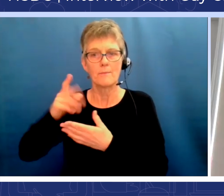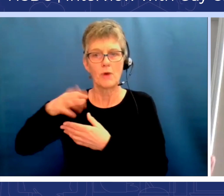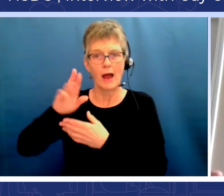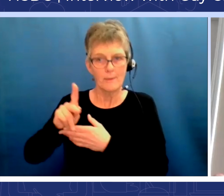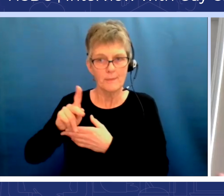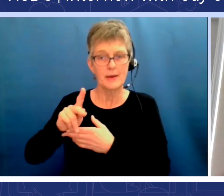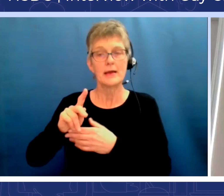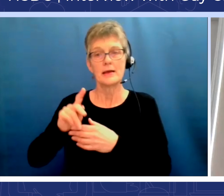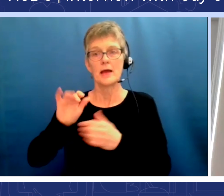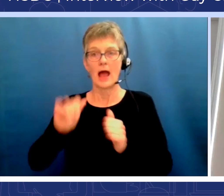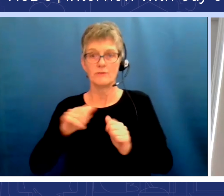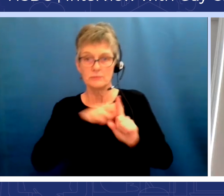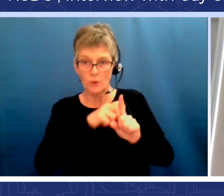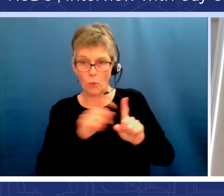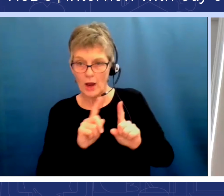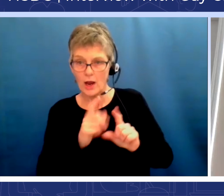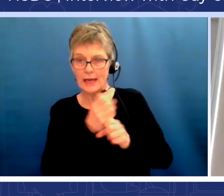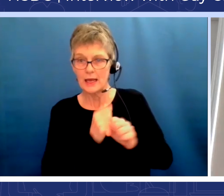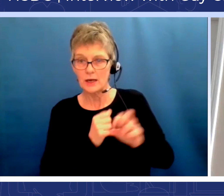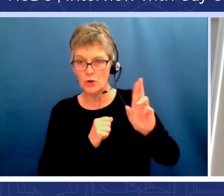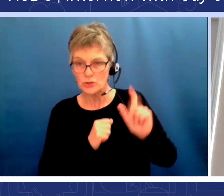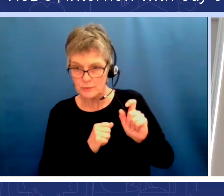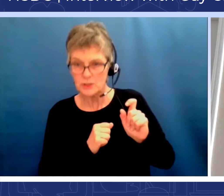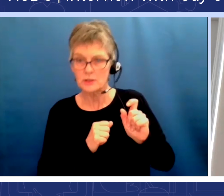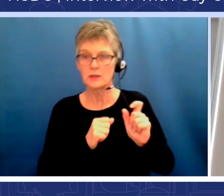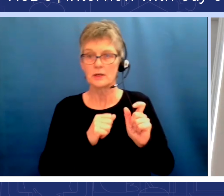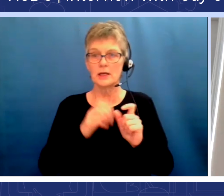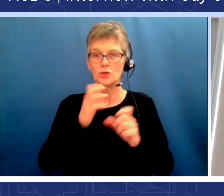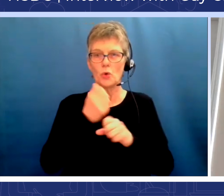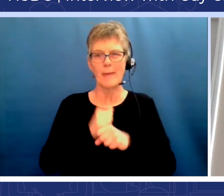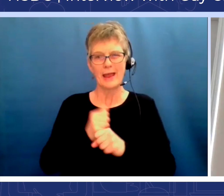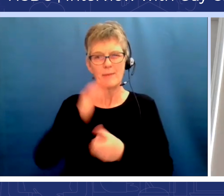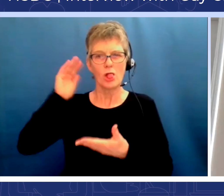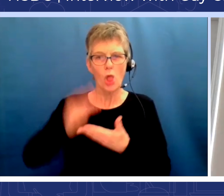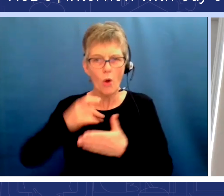medication and making it as low barrier as possible for folks. In addition to that,